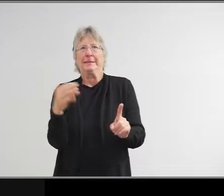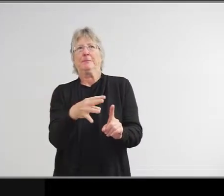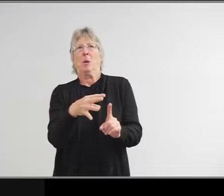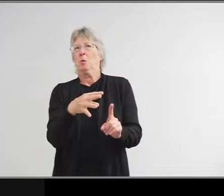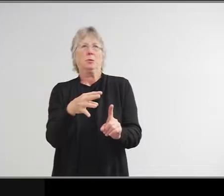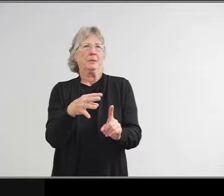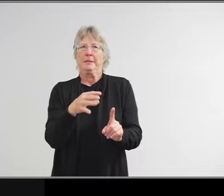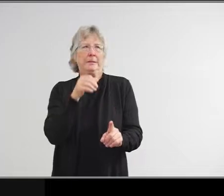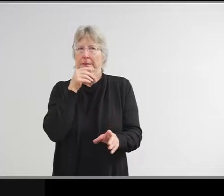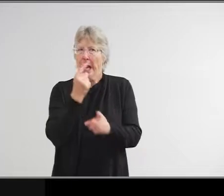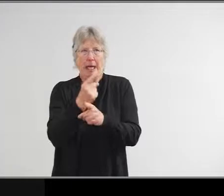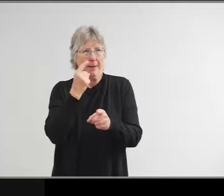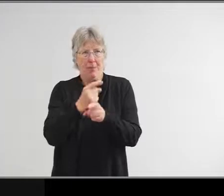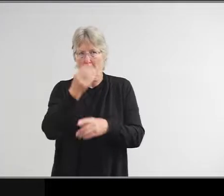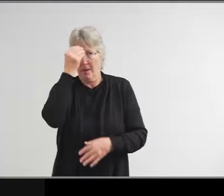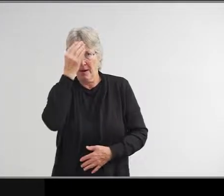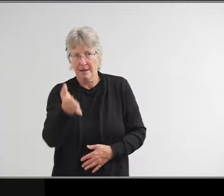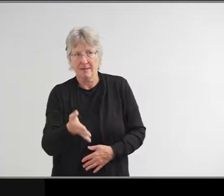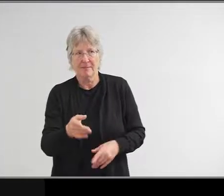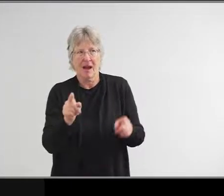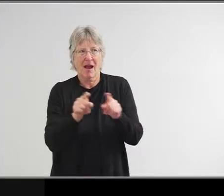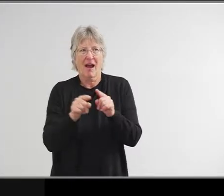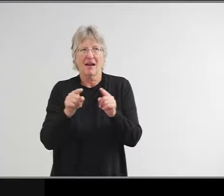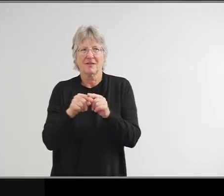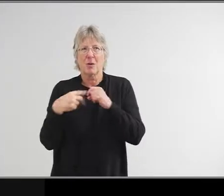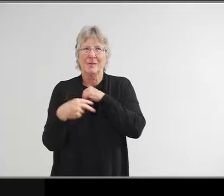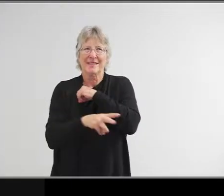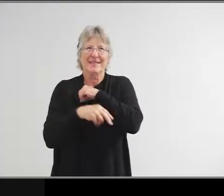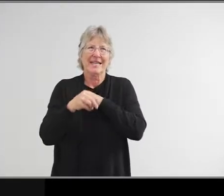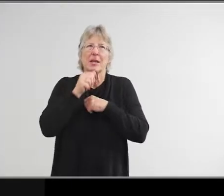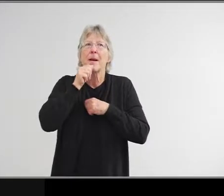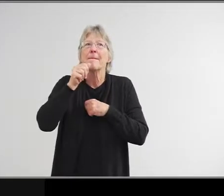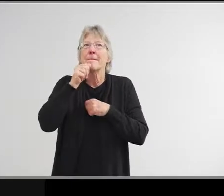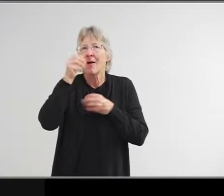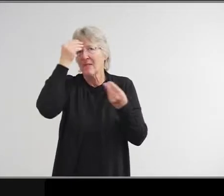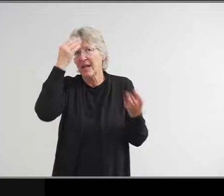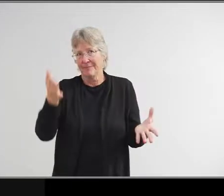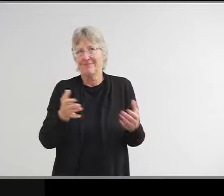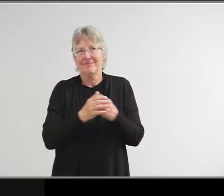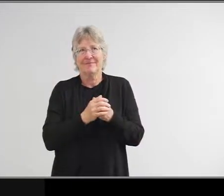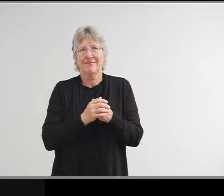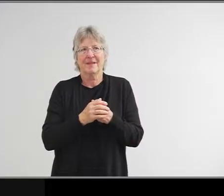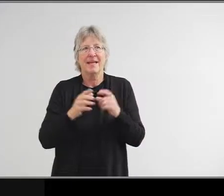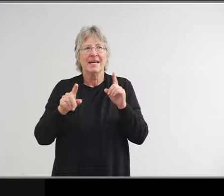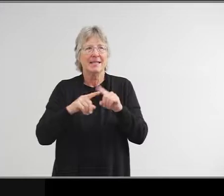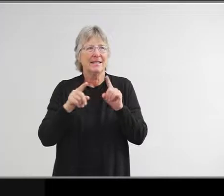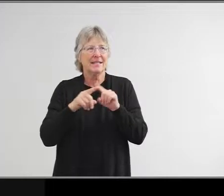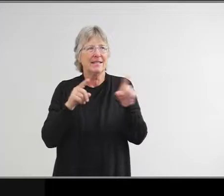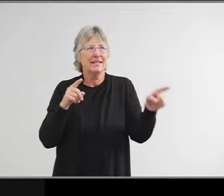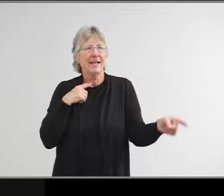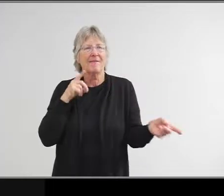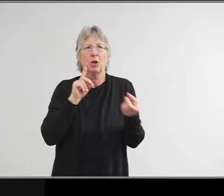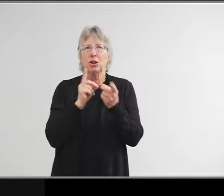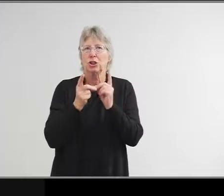and the compromising of their personal information. In a series of digital media literacy and digital citizenship lessons